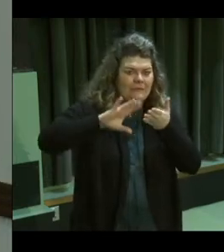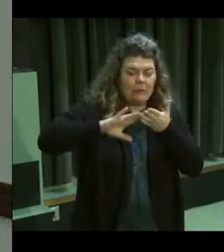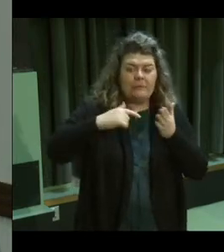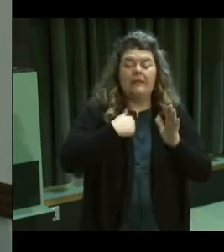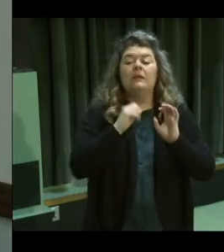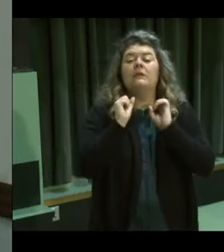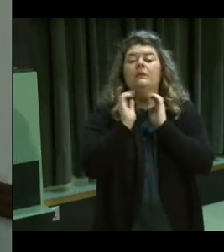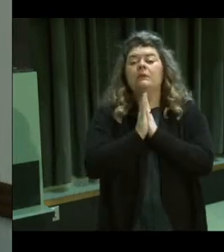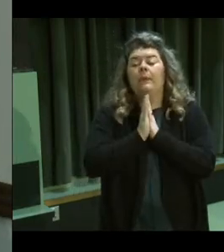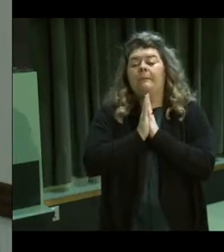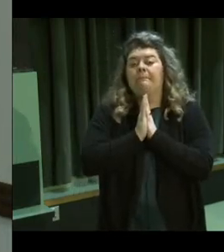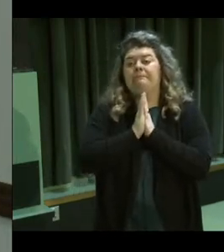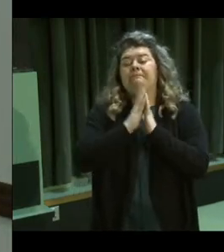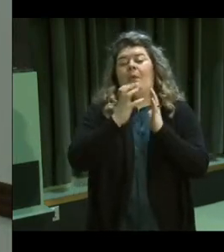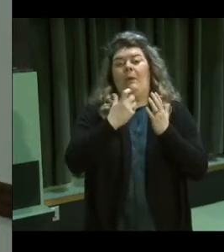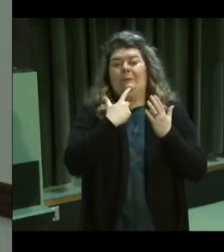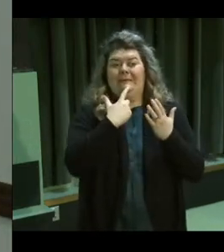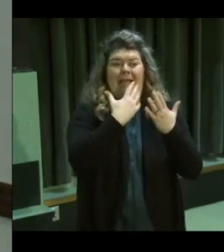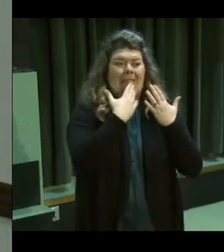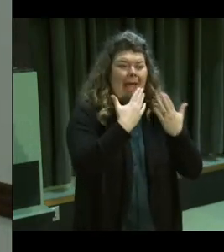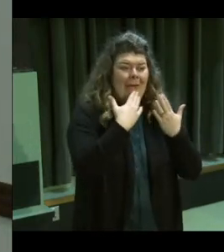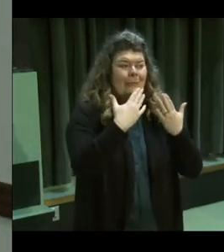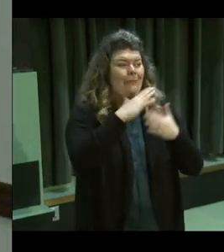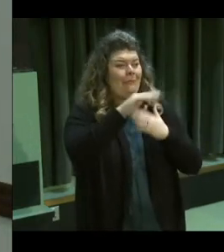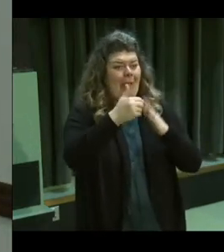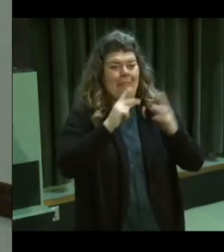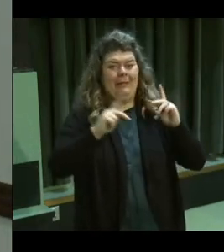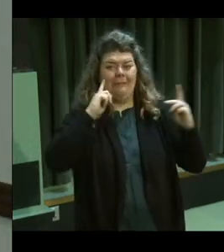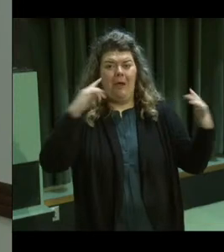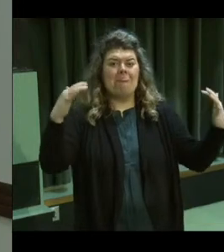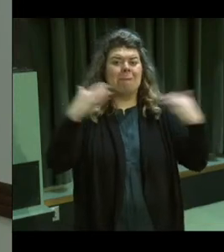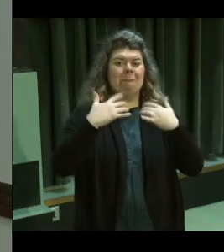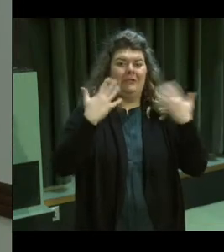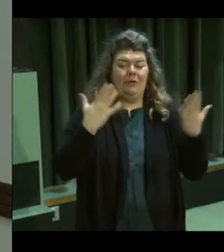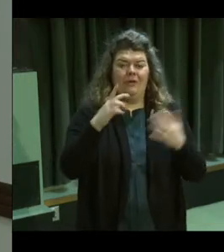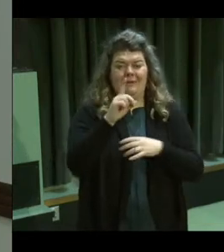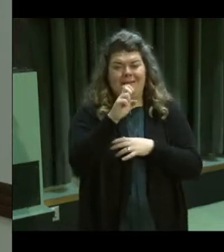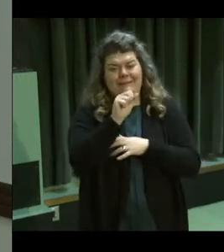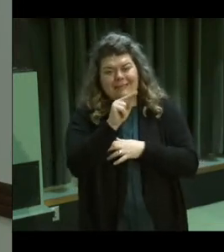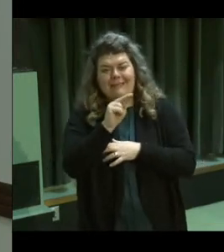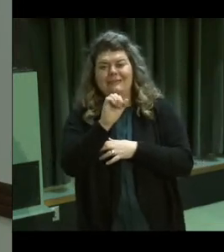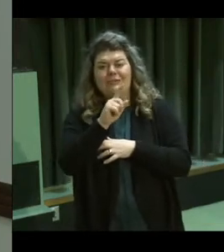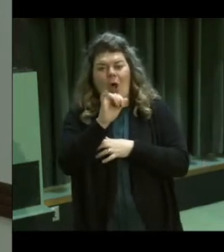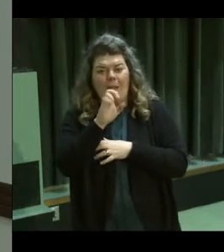later, so. Excuse me. So, I also